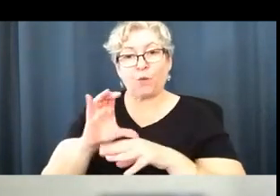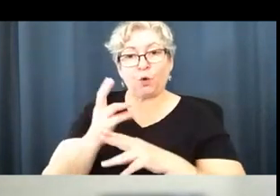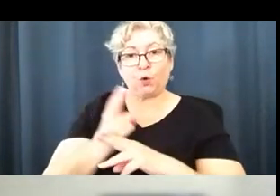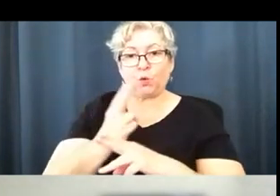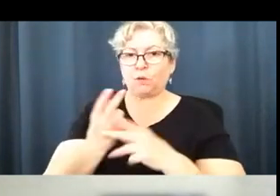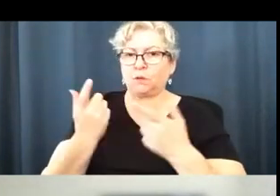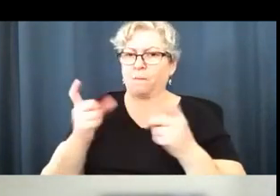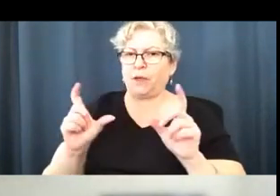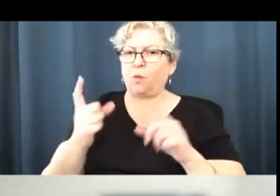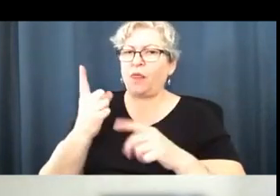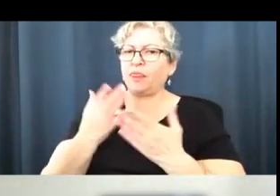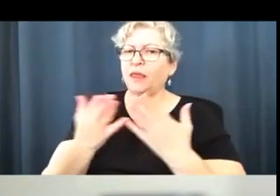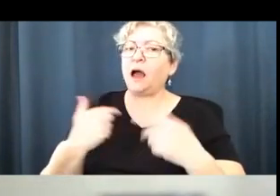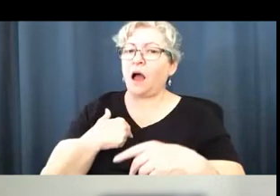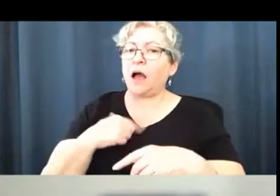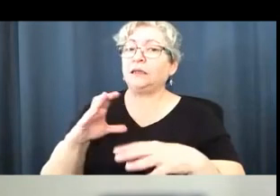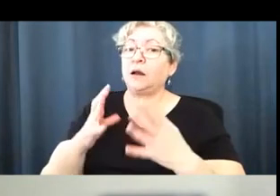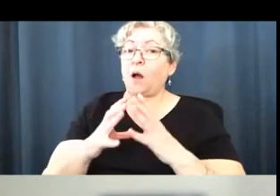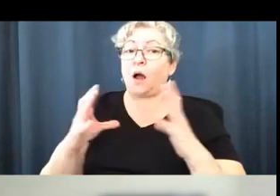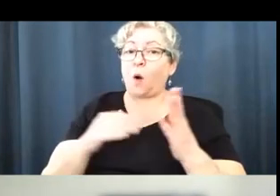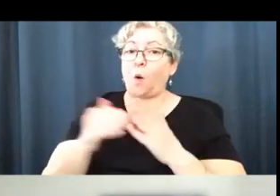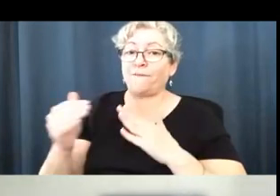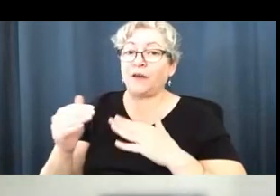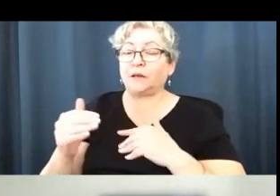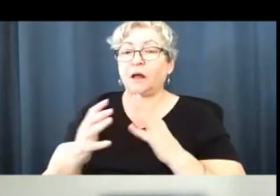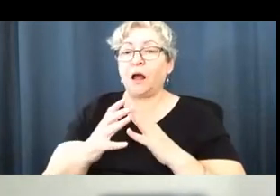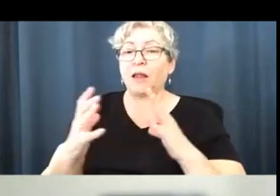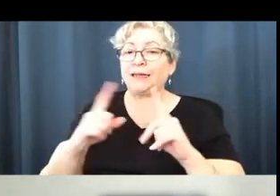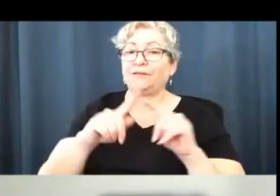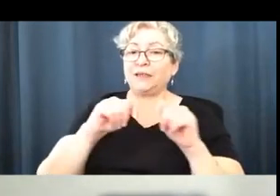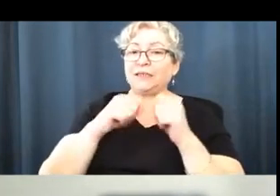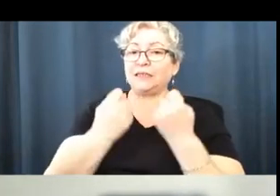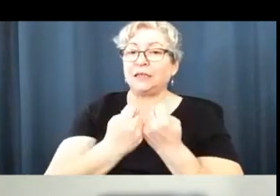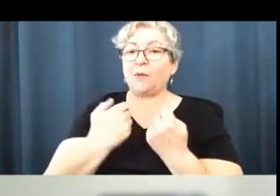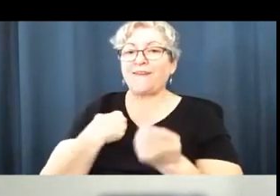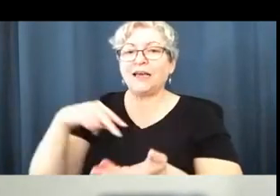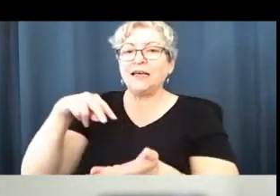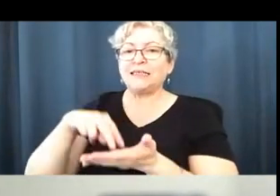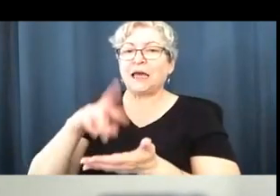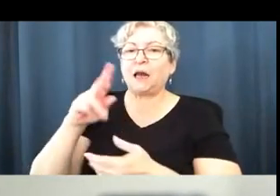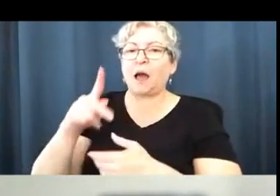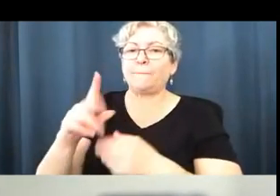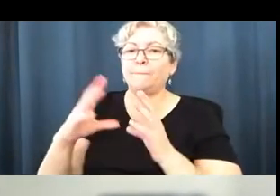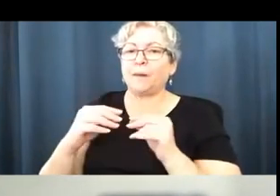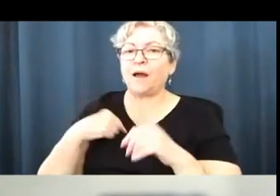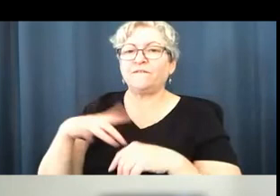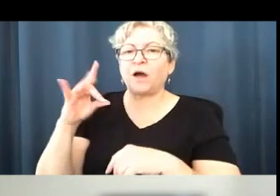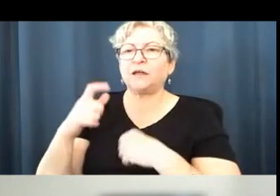One of the things I really did a lot was, we had a lot of the different teams would have these stand-up meetings and I'd find out the time and date and I just go